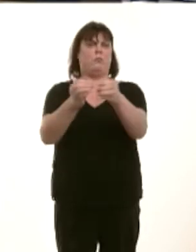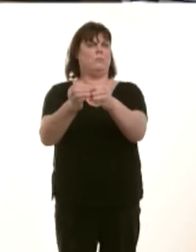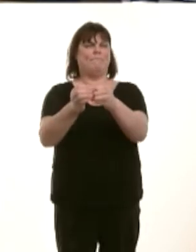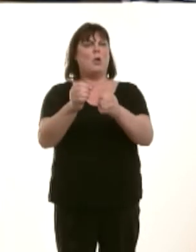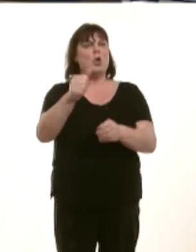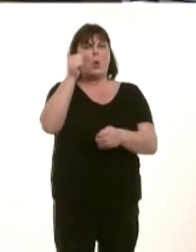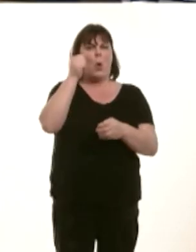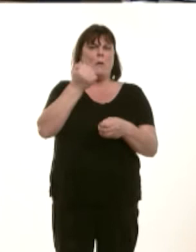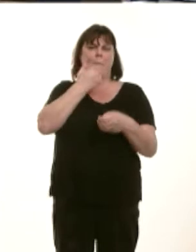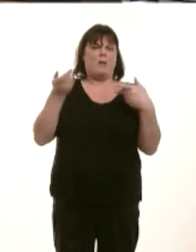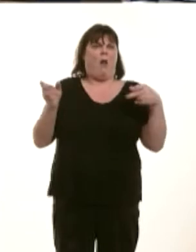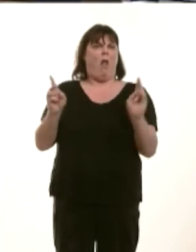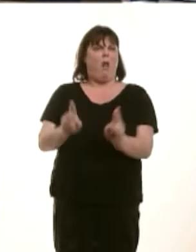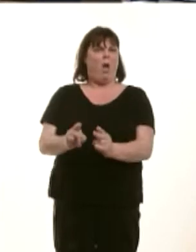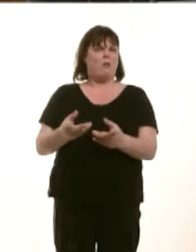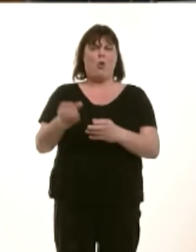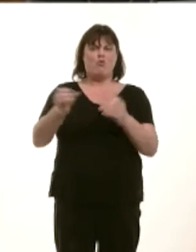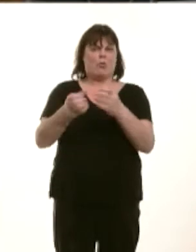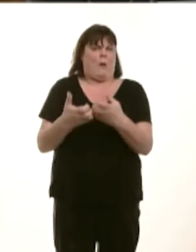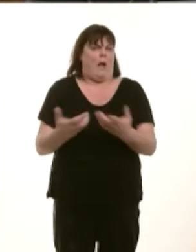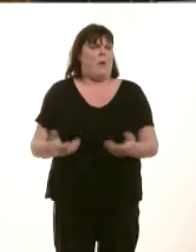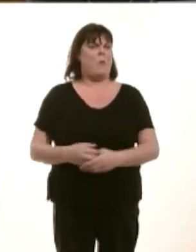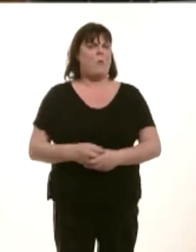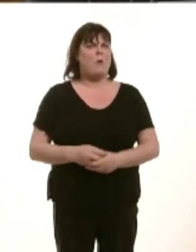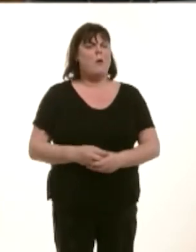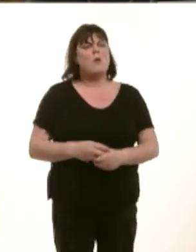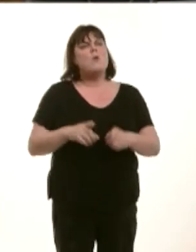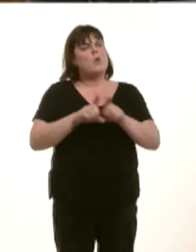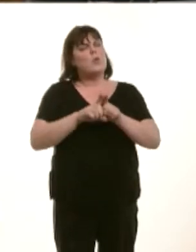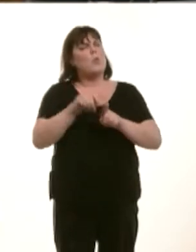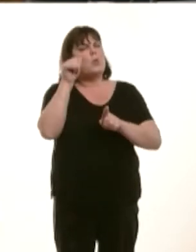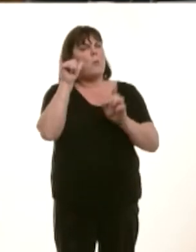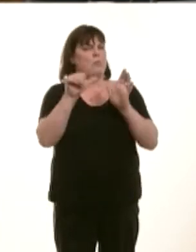are not there in those numbers. It also is the case that it takes 10 years to train a